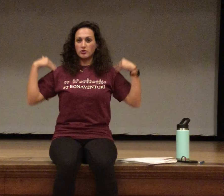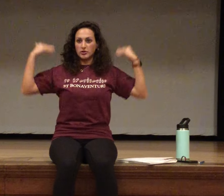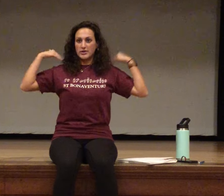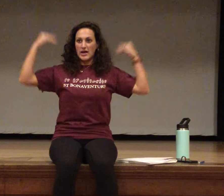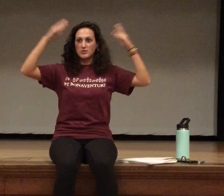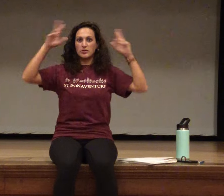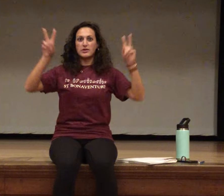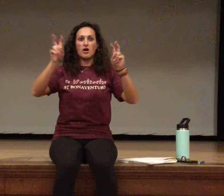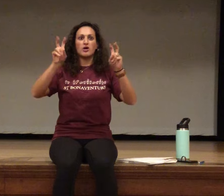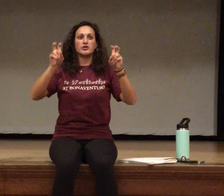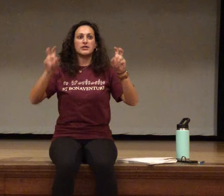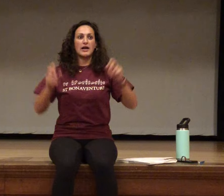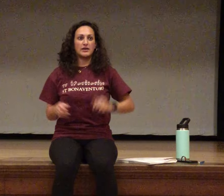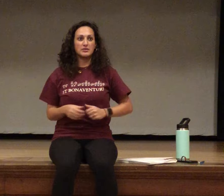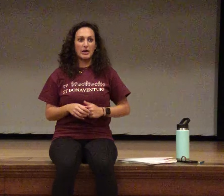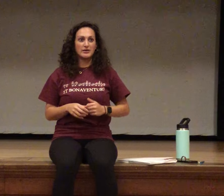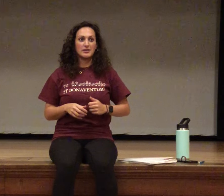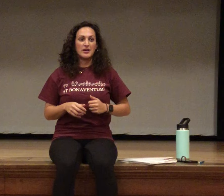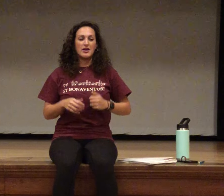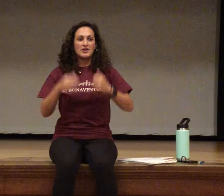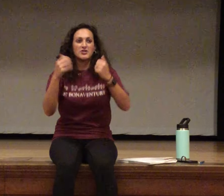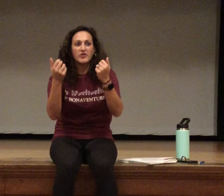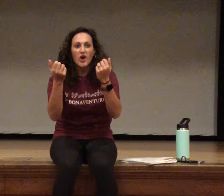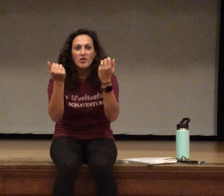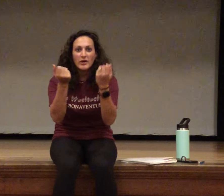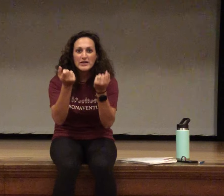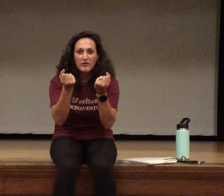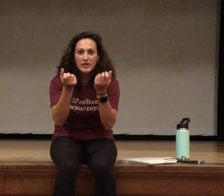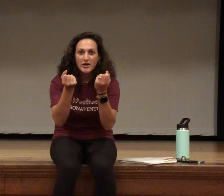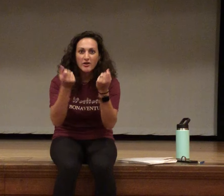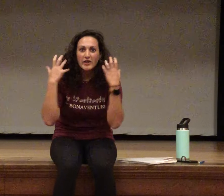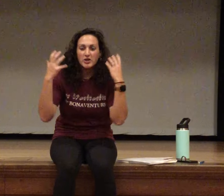your shoulders that is what they call your signing space so if you're all the way down here like